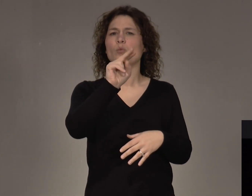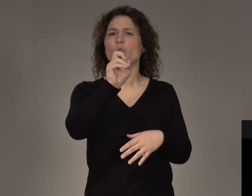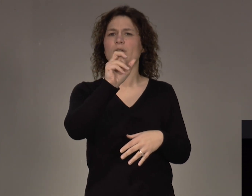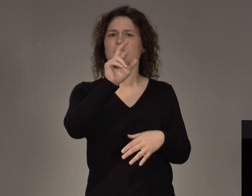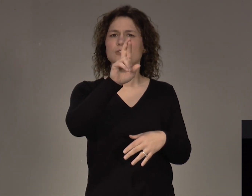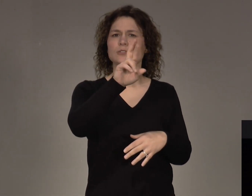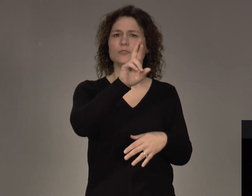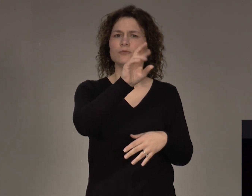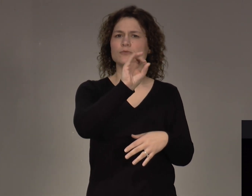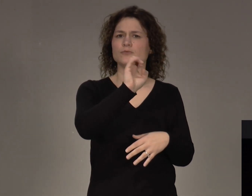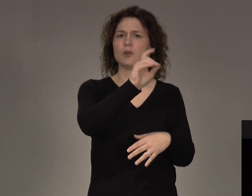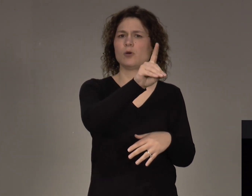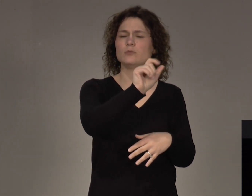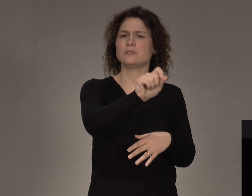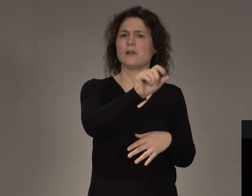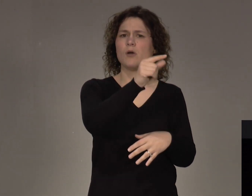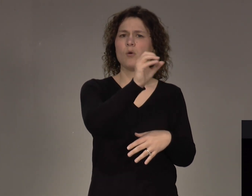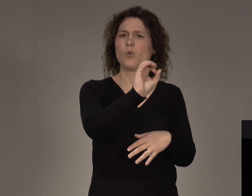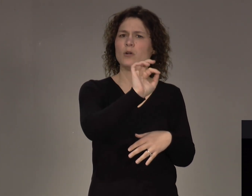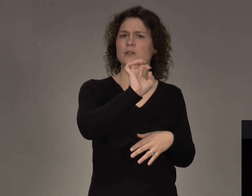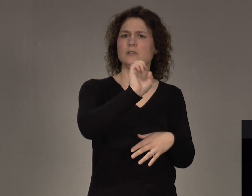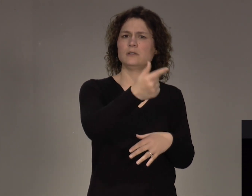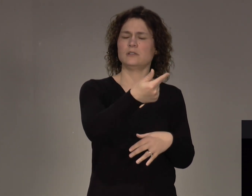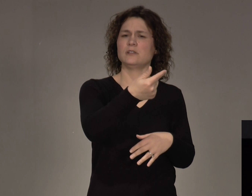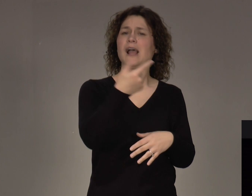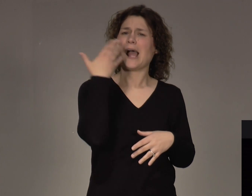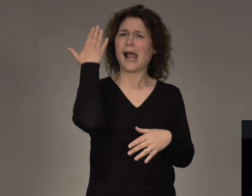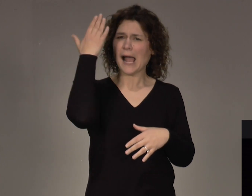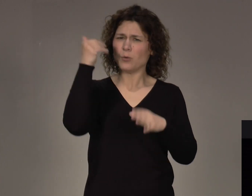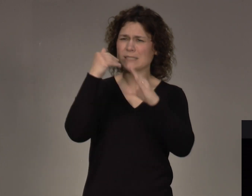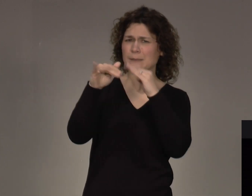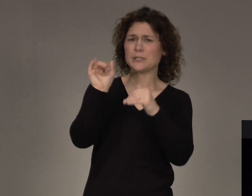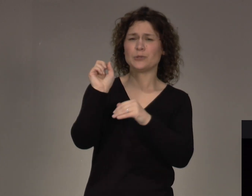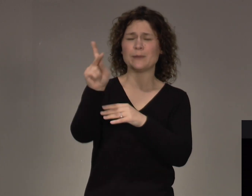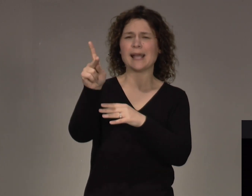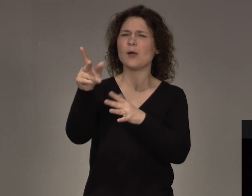just want to connect and help you in your journey as a believer in Christ.